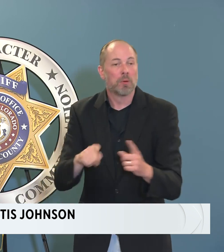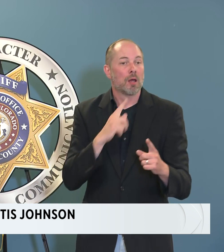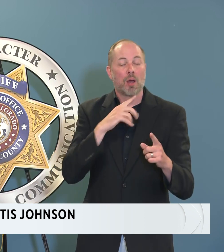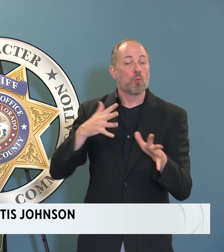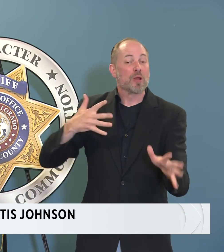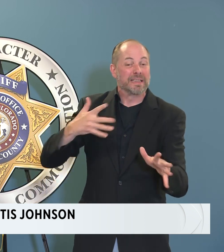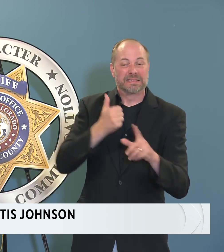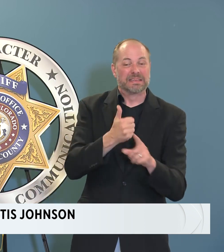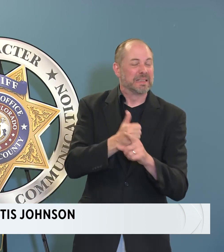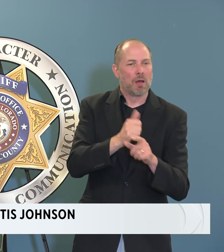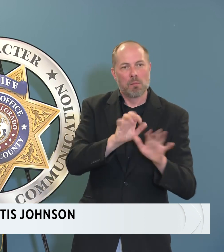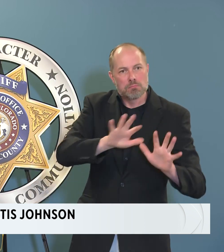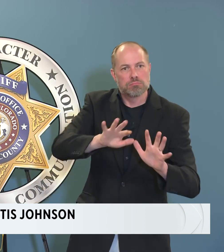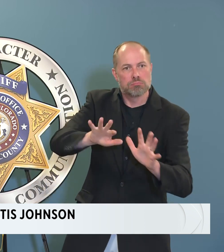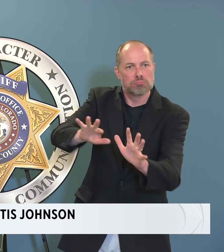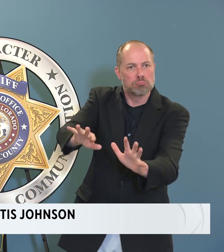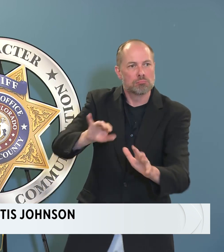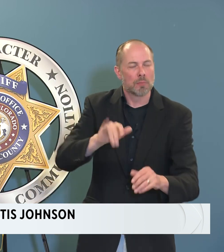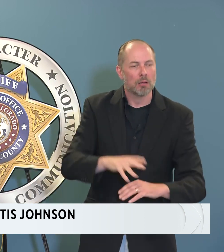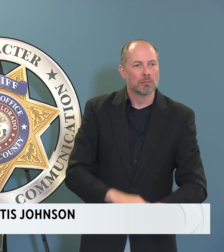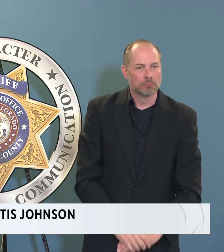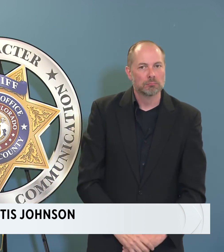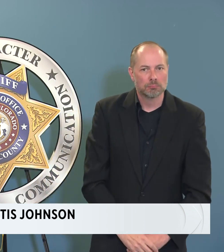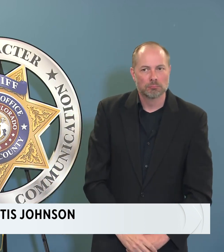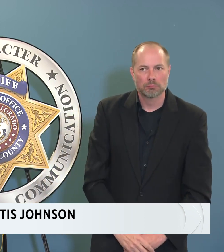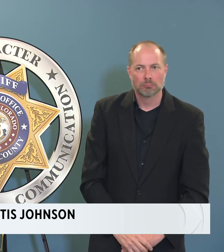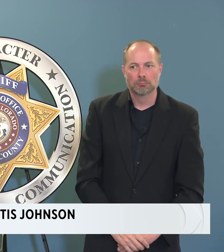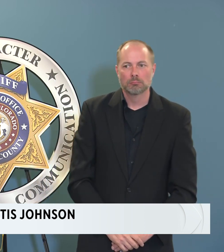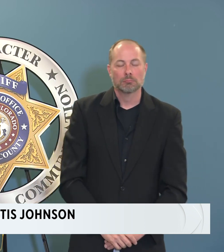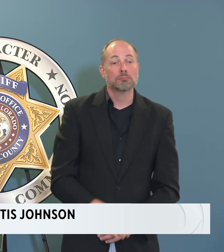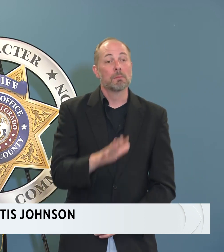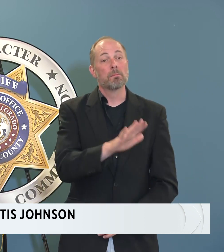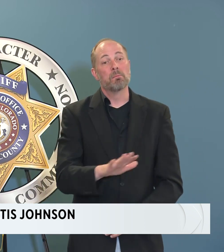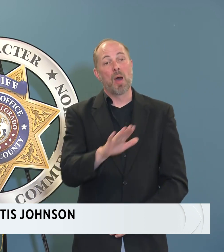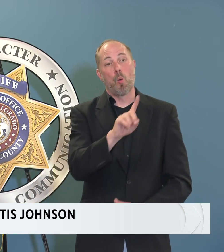THE FIRE BEGAN TO MAKE A RUN TO THE EAST TOWARDS THE MARSHALL COMMUNITY. AND DESPITE THEIR EFFORTS TO REPOSITION AND STOP